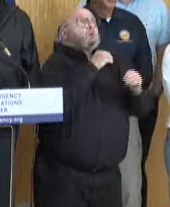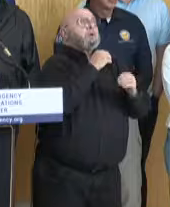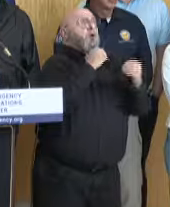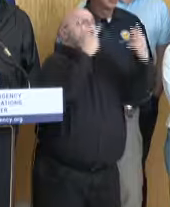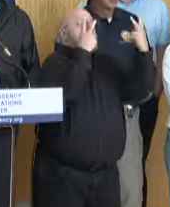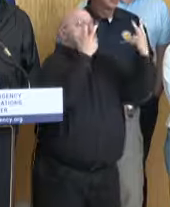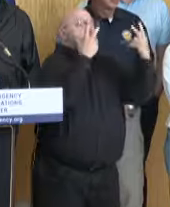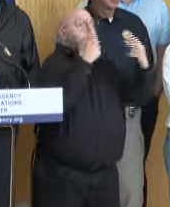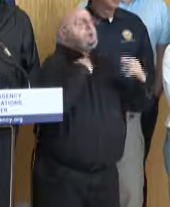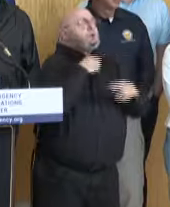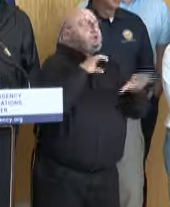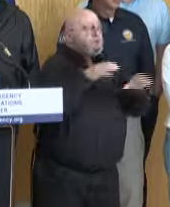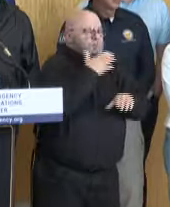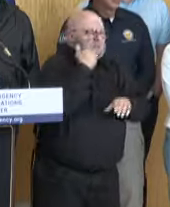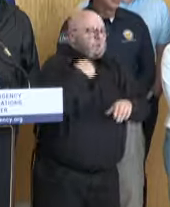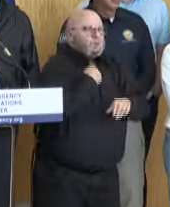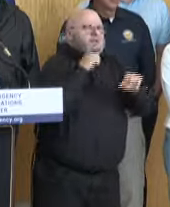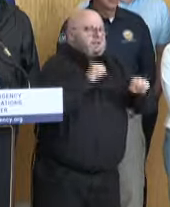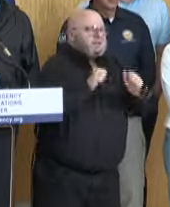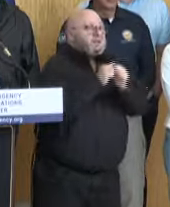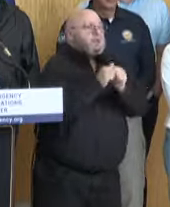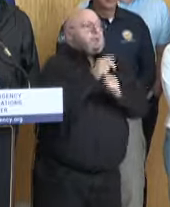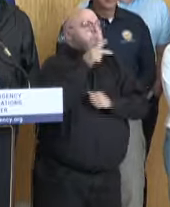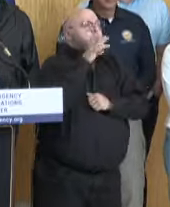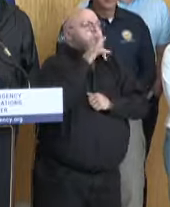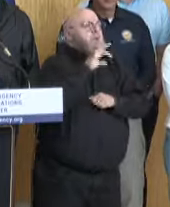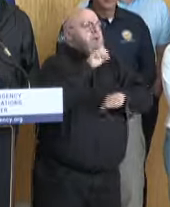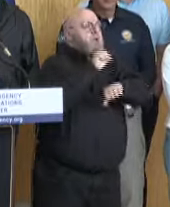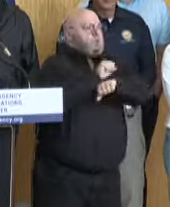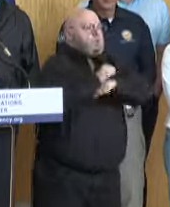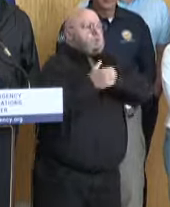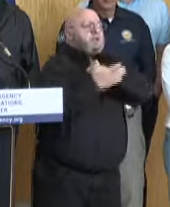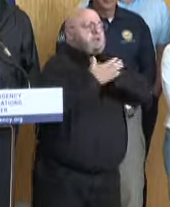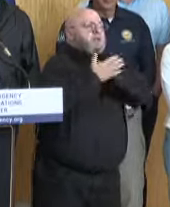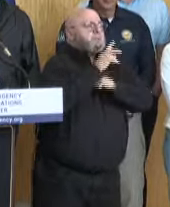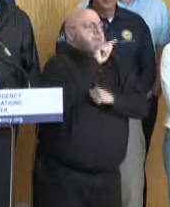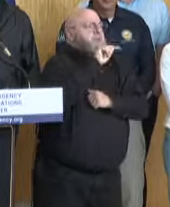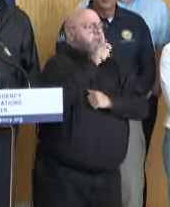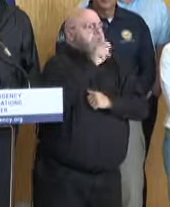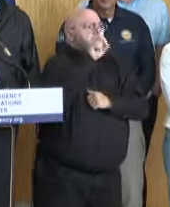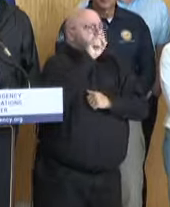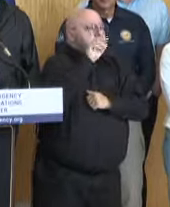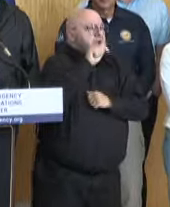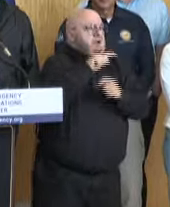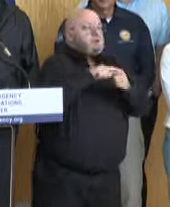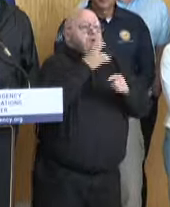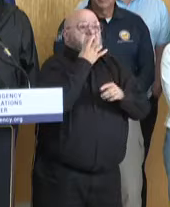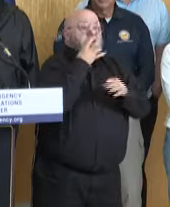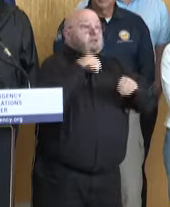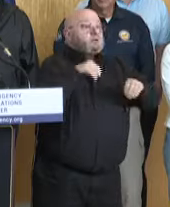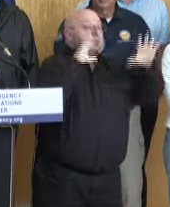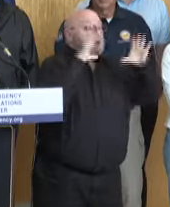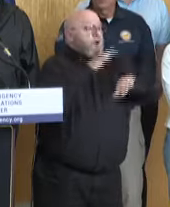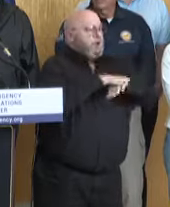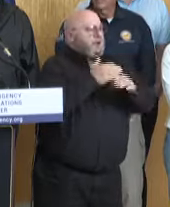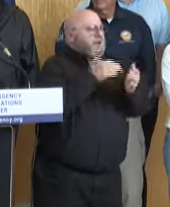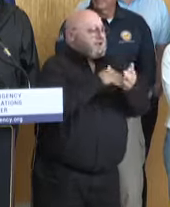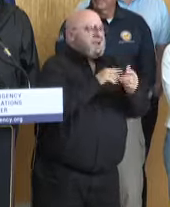POR SU SEGURIDAD Y POR LA DE SUS PÓJIMOS. ESTA MAÑANA VI QUE LA GENTE NO